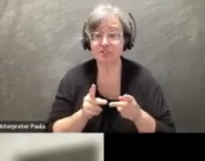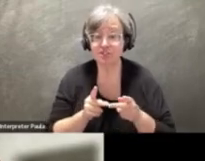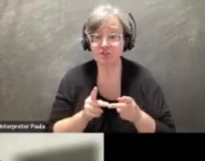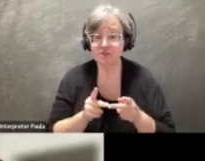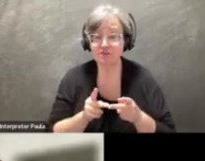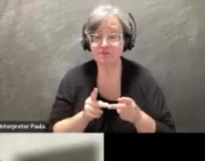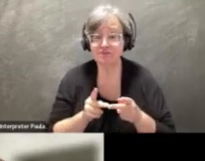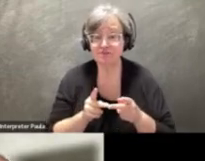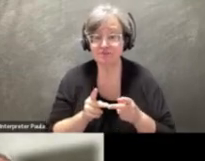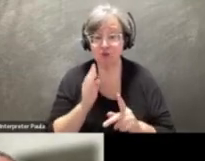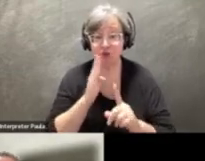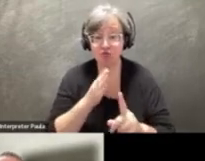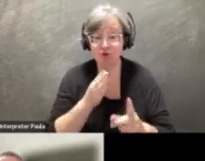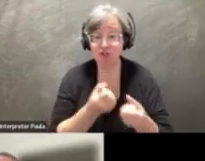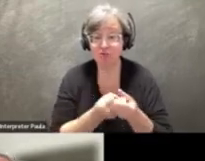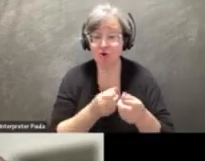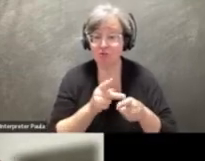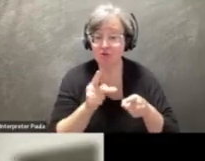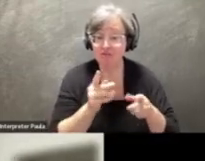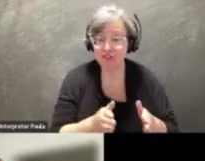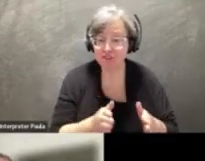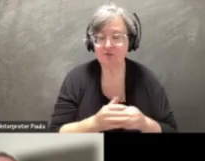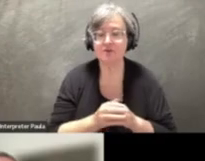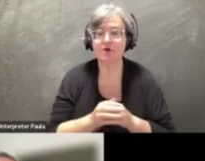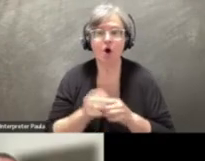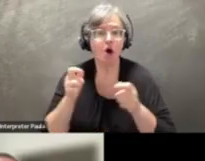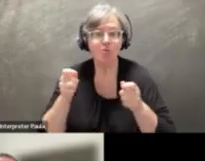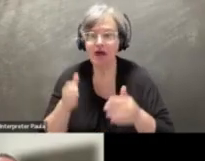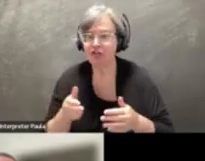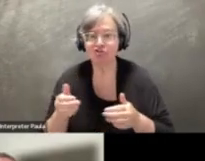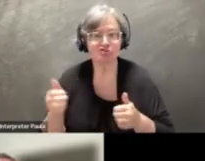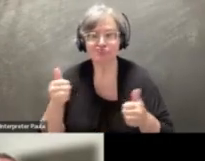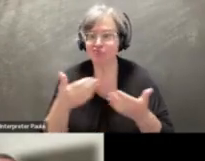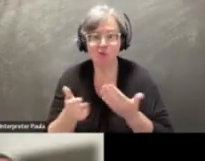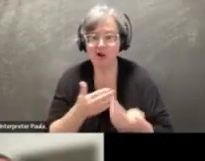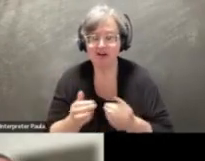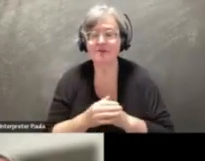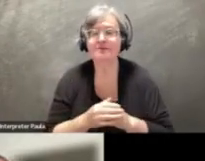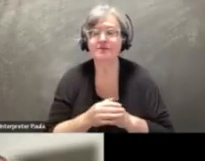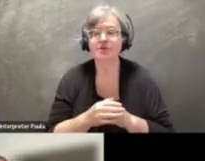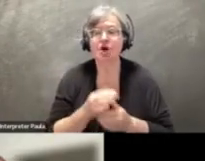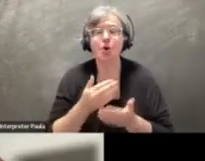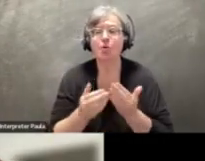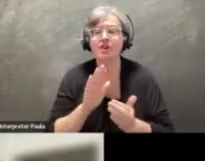direct support, professional or manager, or whatever, whatever your role at the organization